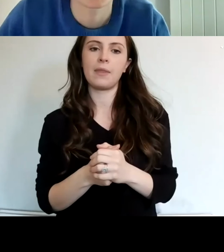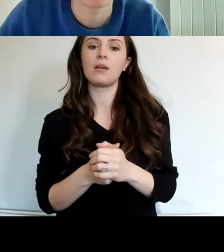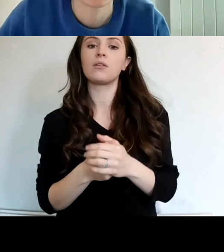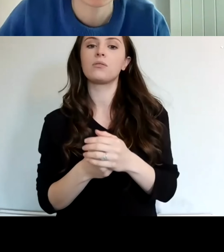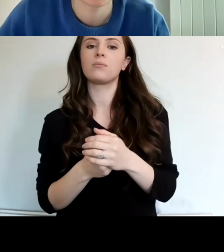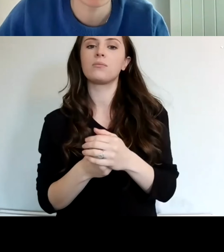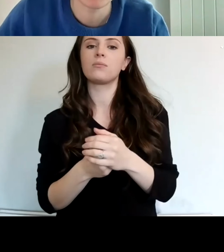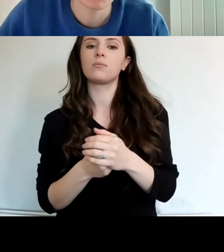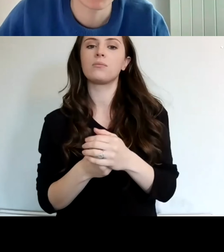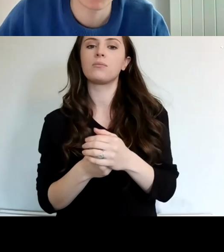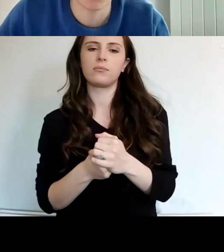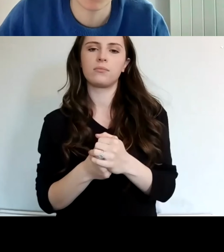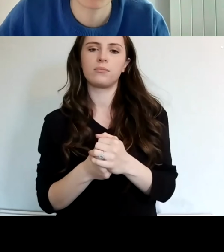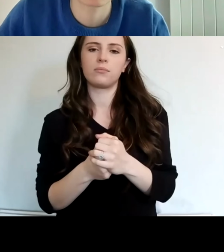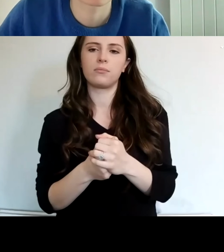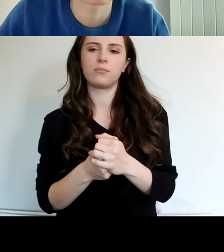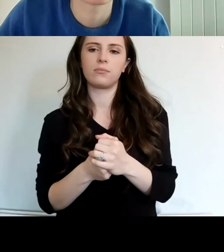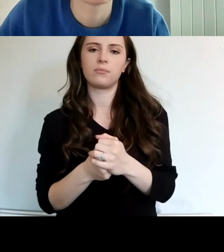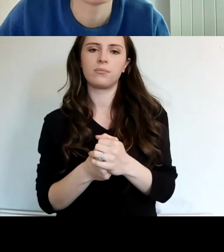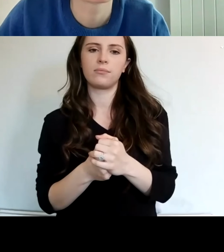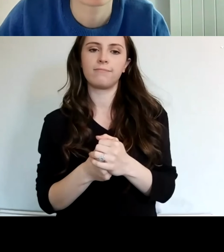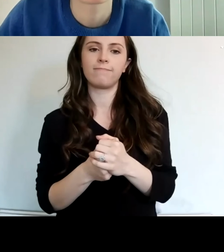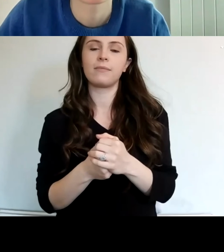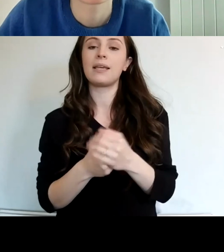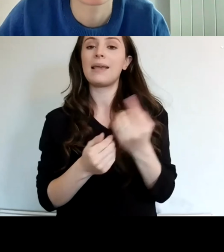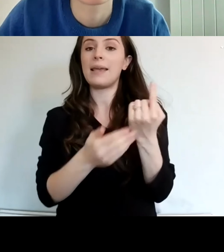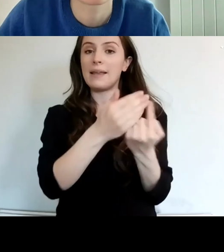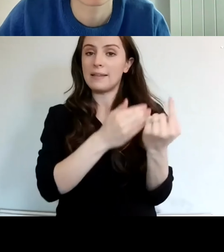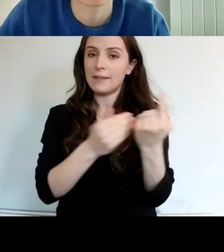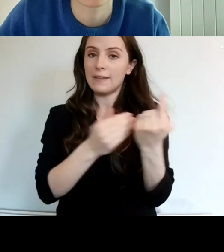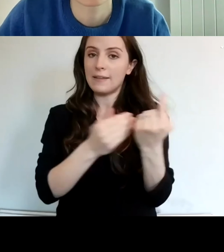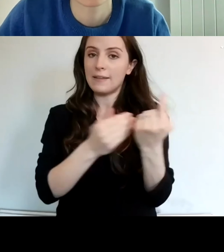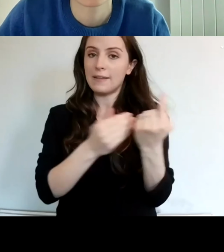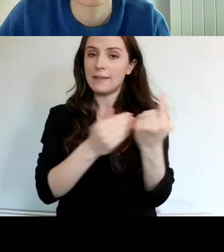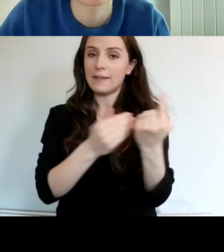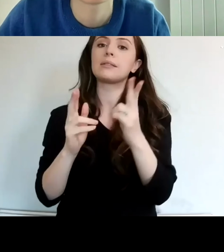So, individuals may use access in public services in sign language